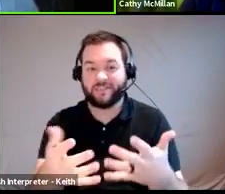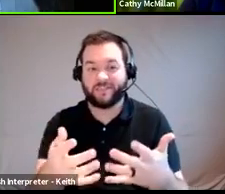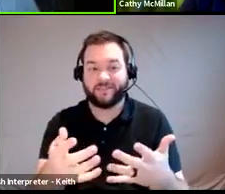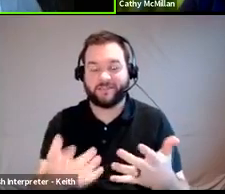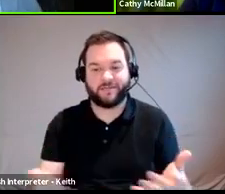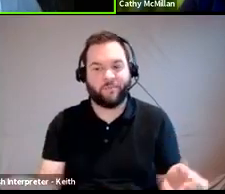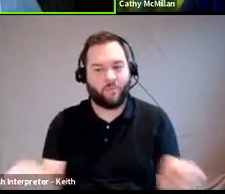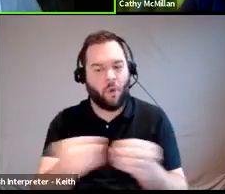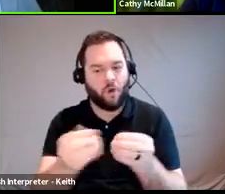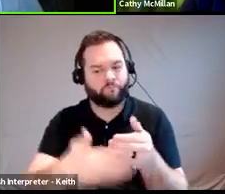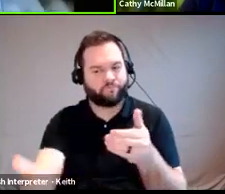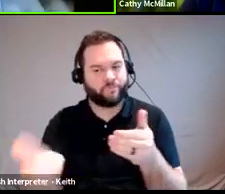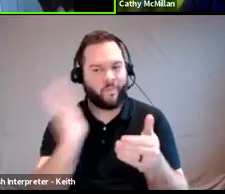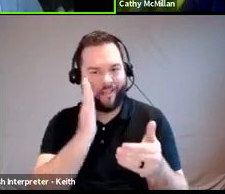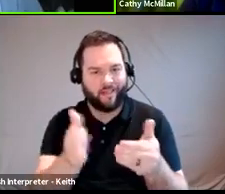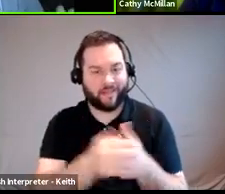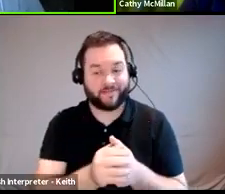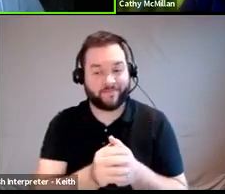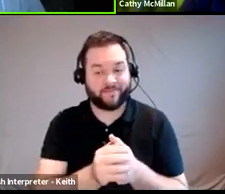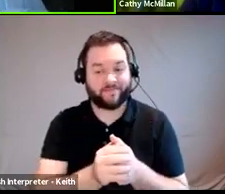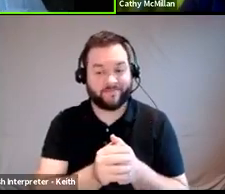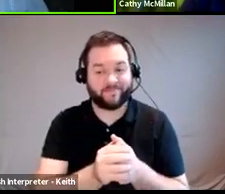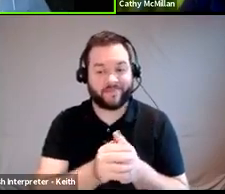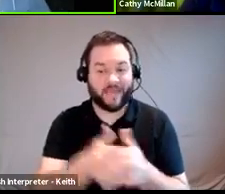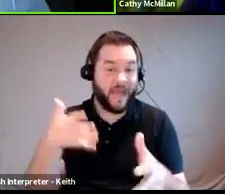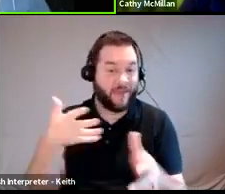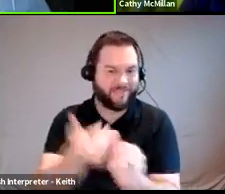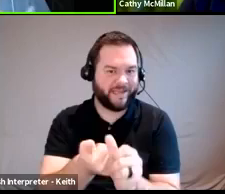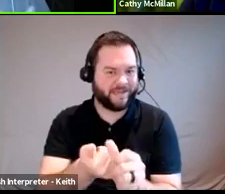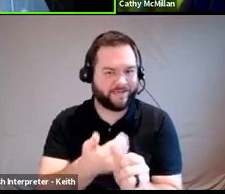at 11 or 12 or something like that and I have to go get some more.